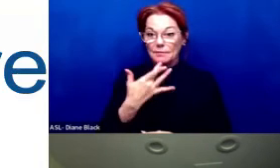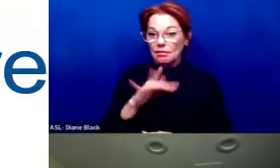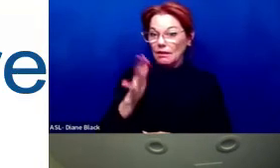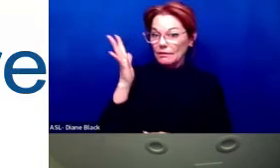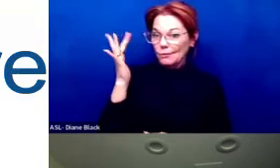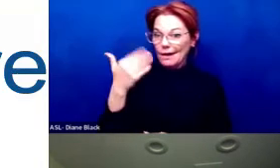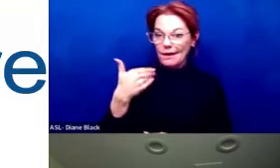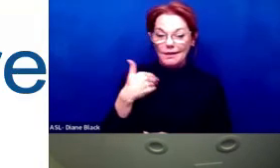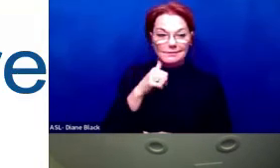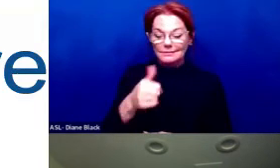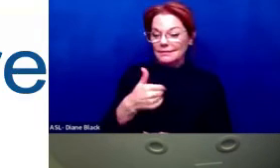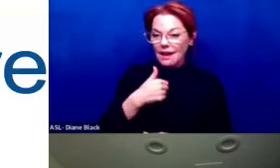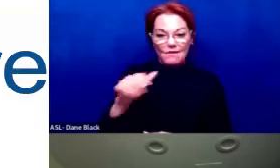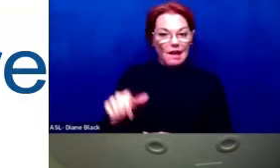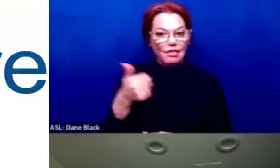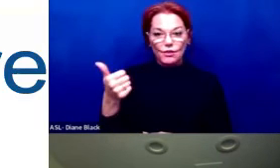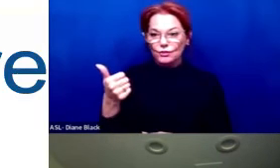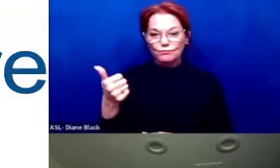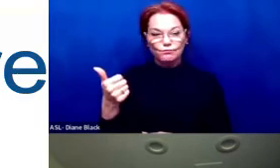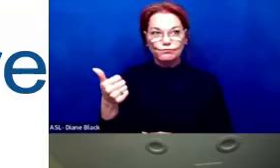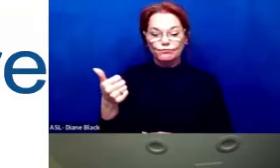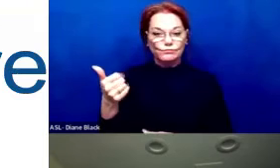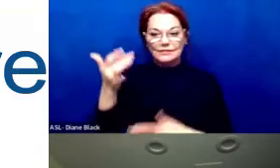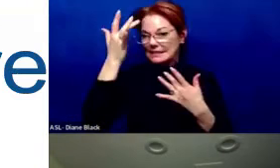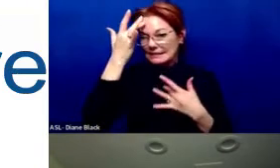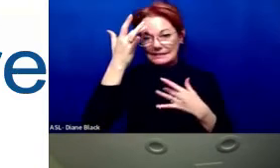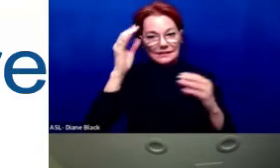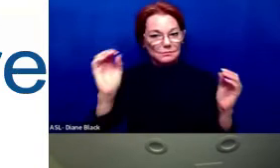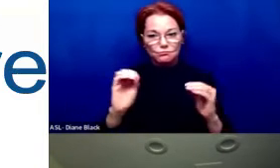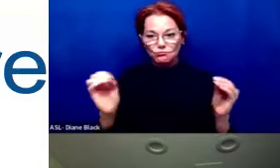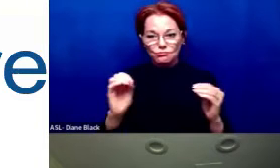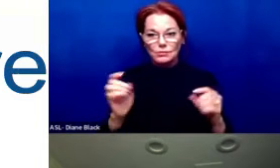other you know, any other diseases, but I do worry I worry